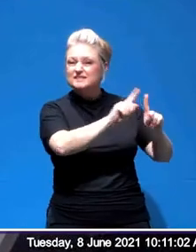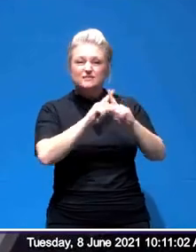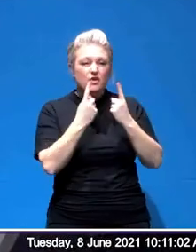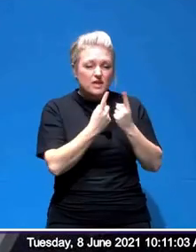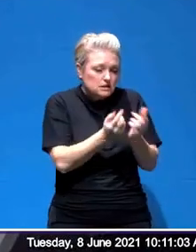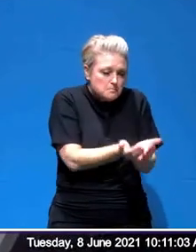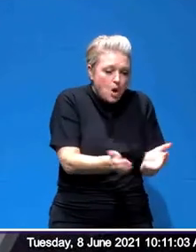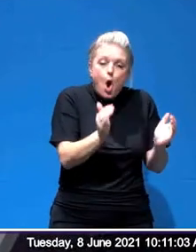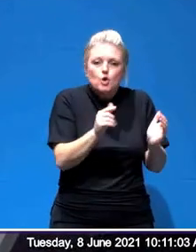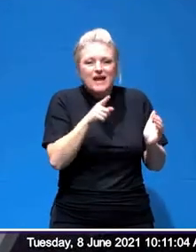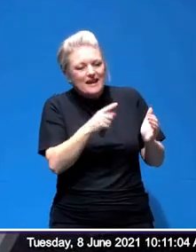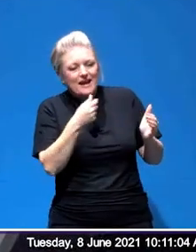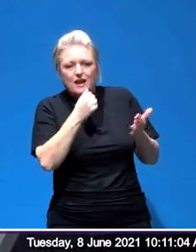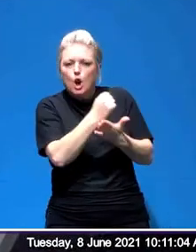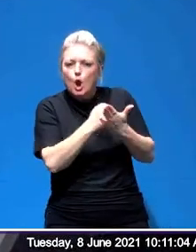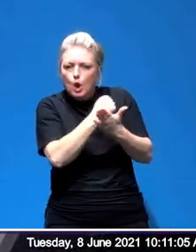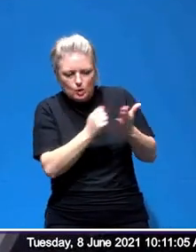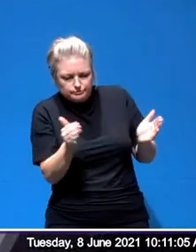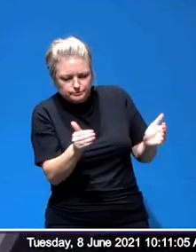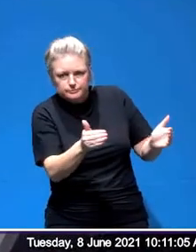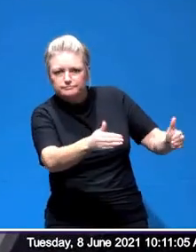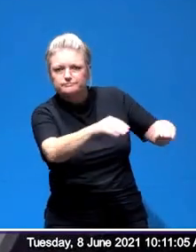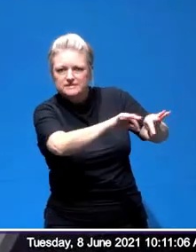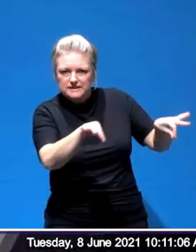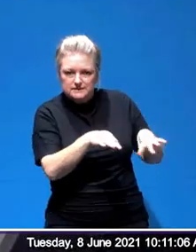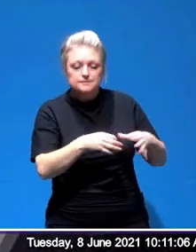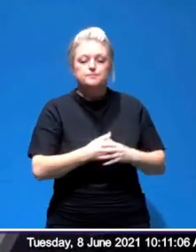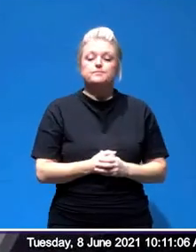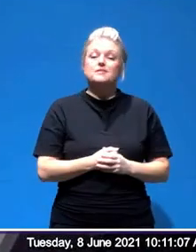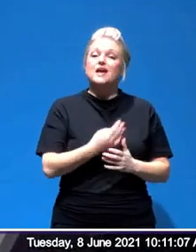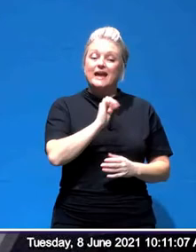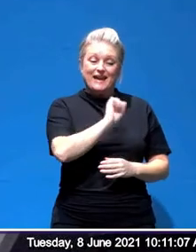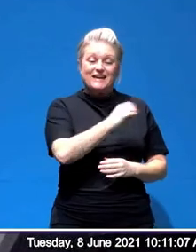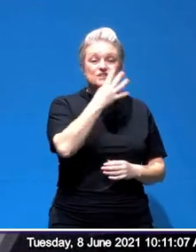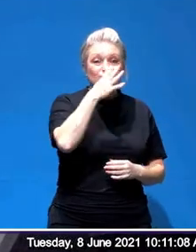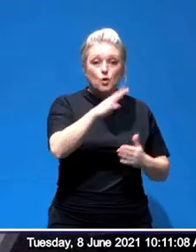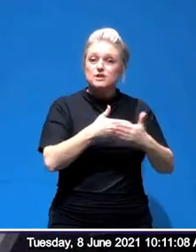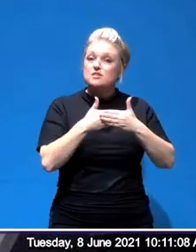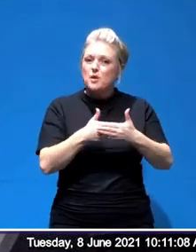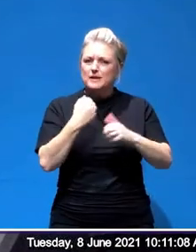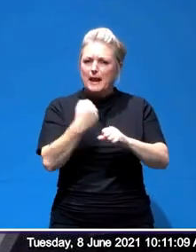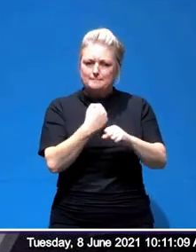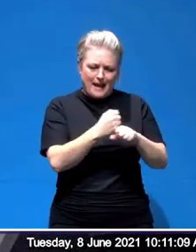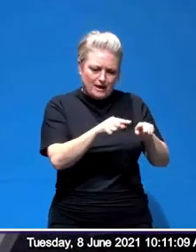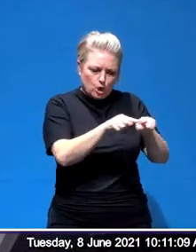When he had his 40th birthday party, he made a coaster for everyone who came and there were over 100 people there.